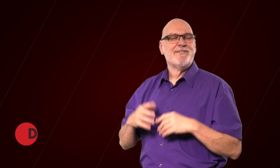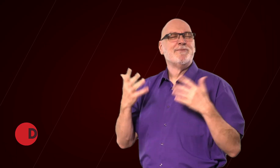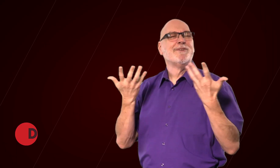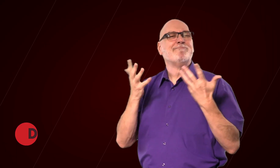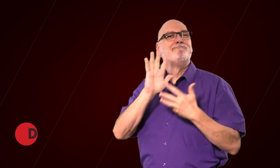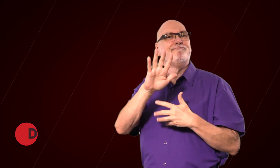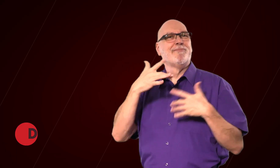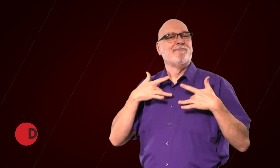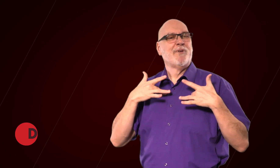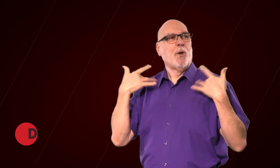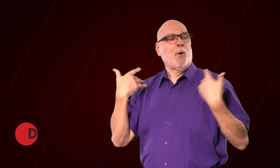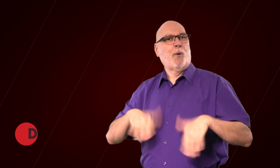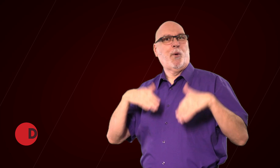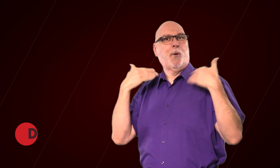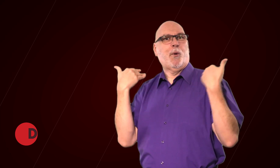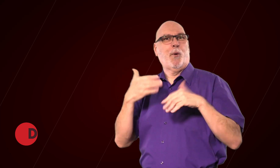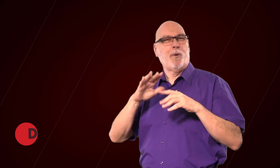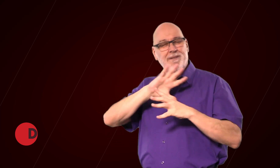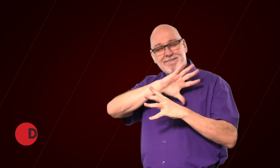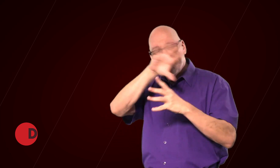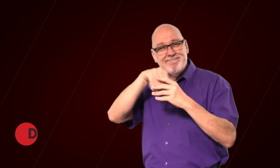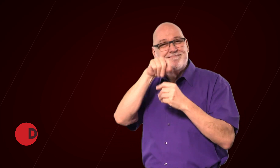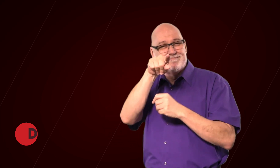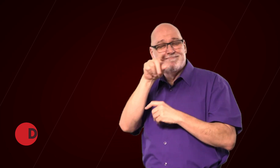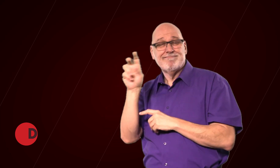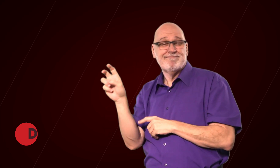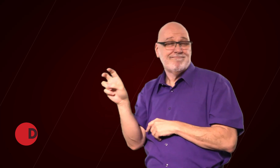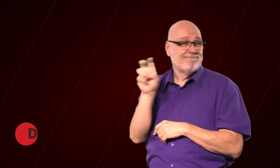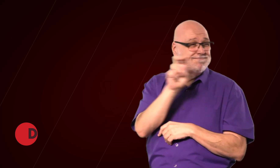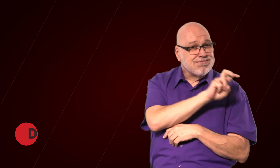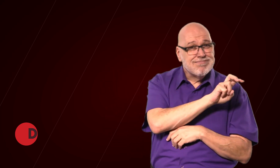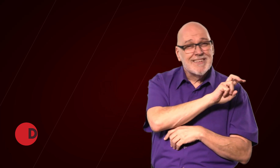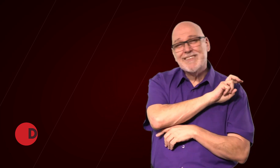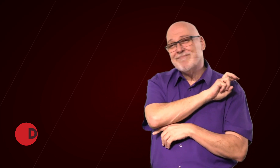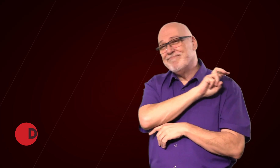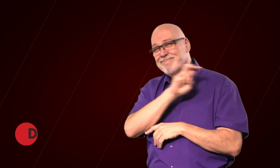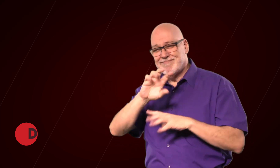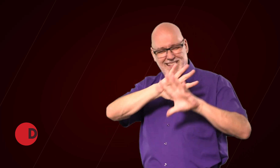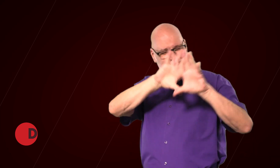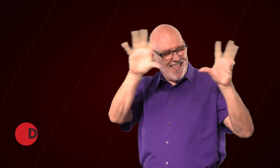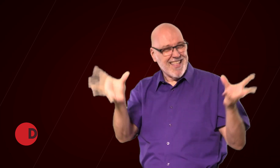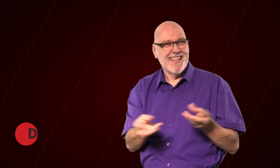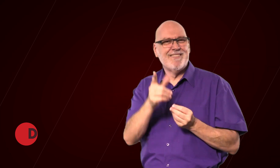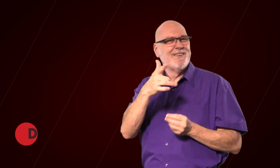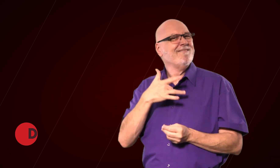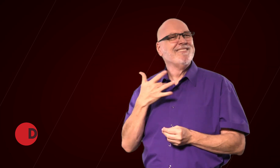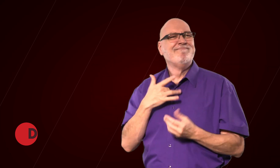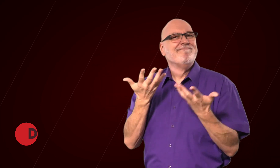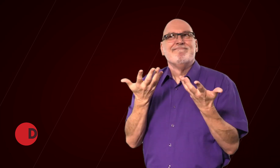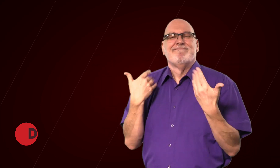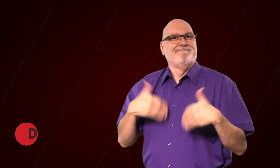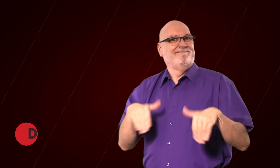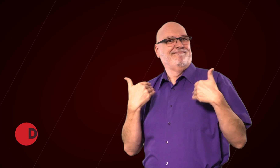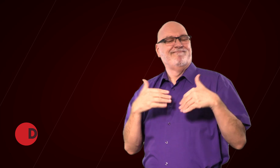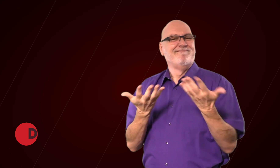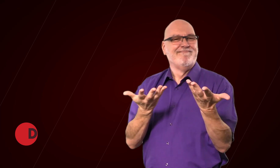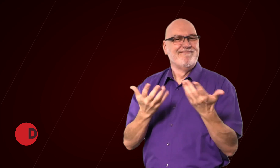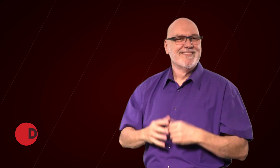[Anselmo]: What was the highlight of the whole trip?